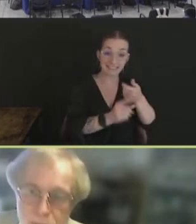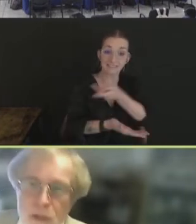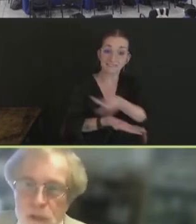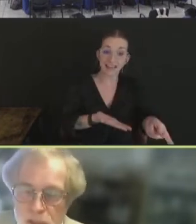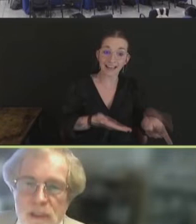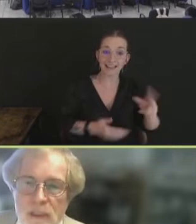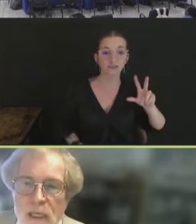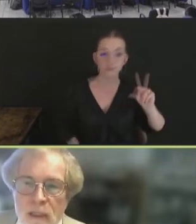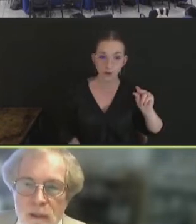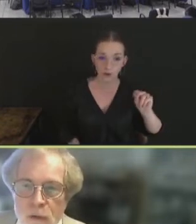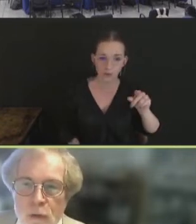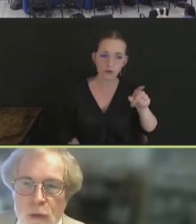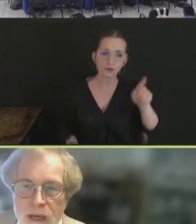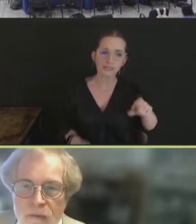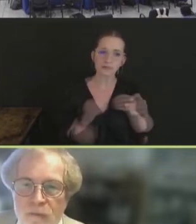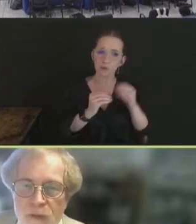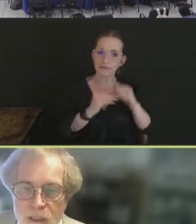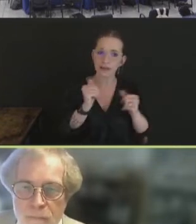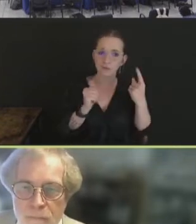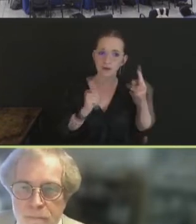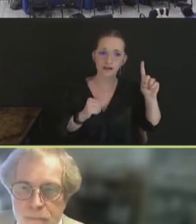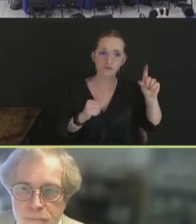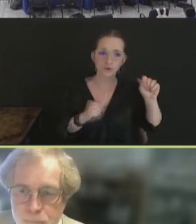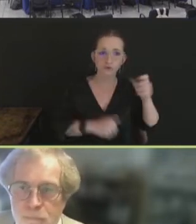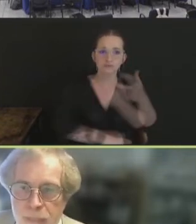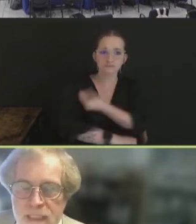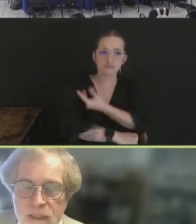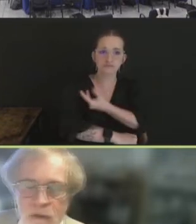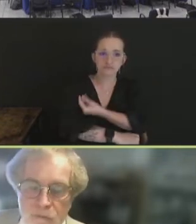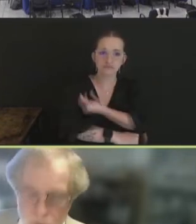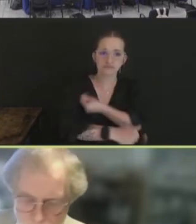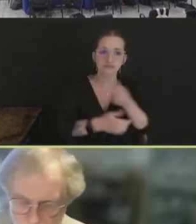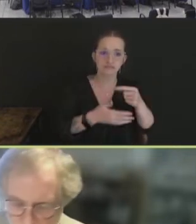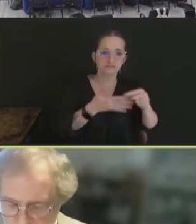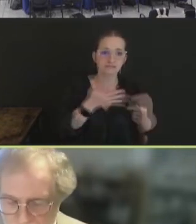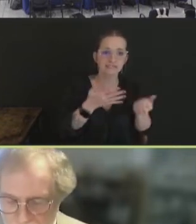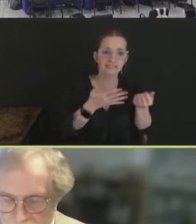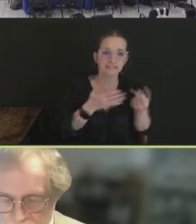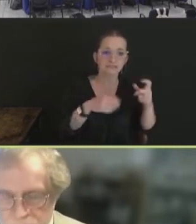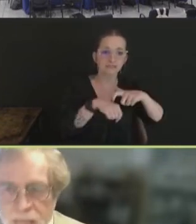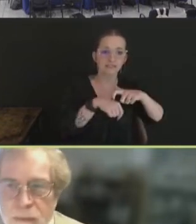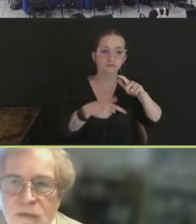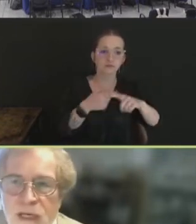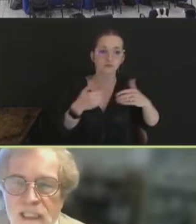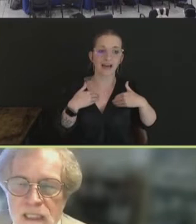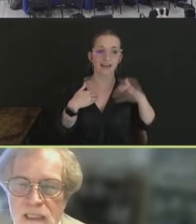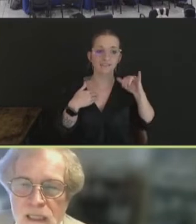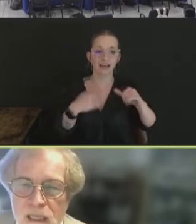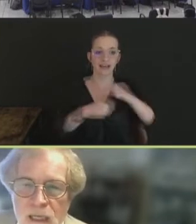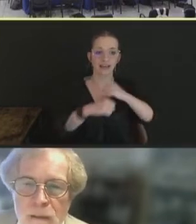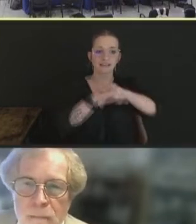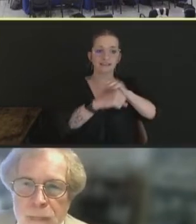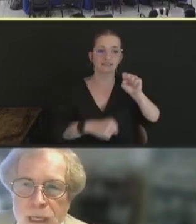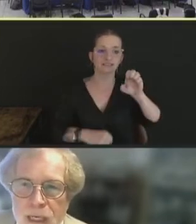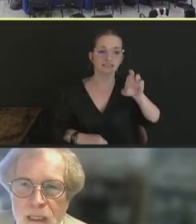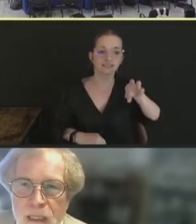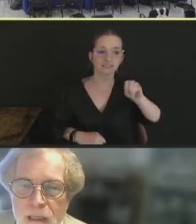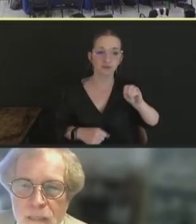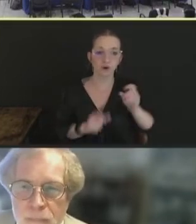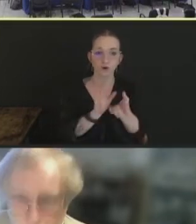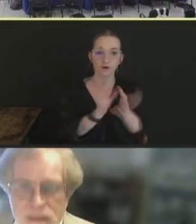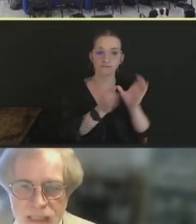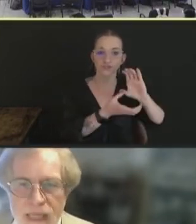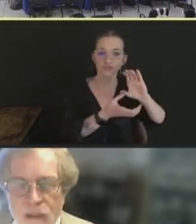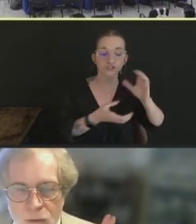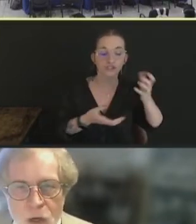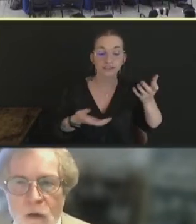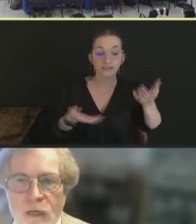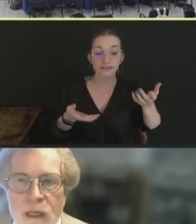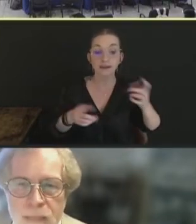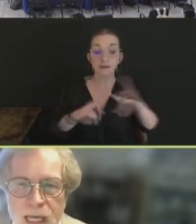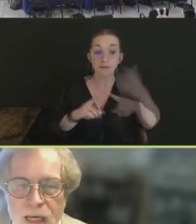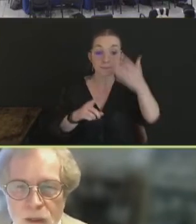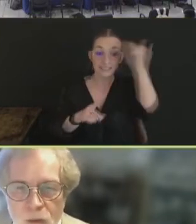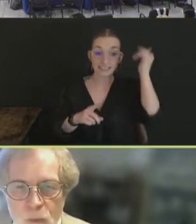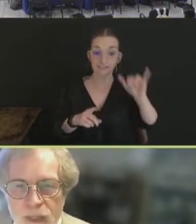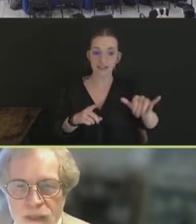doses to have seroconversion with Sabin vaccines, but because of that, you overcome that with